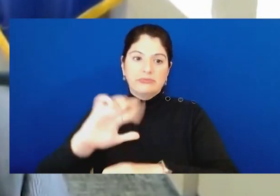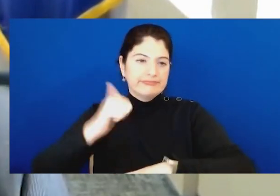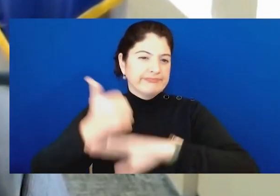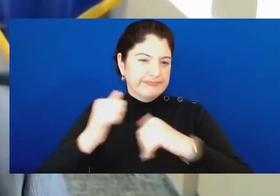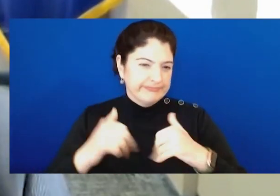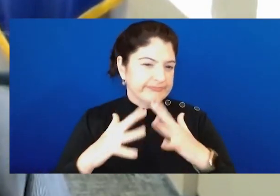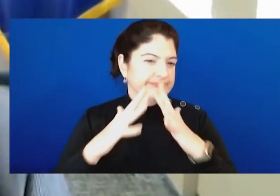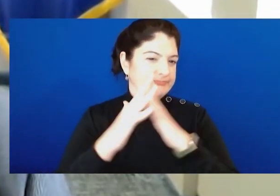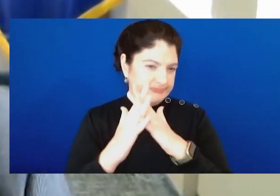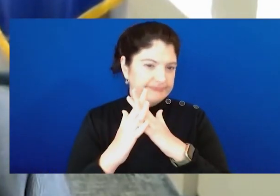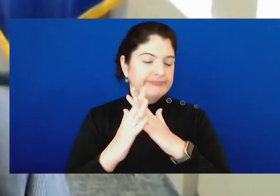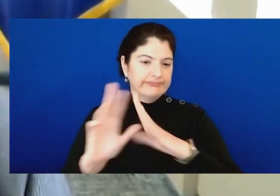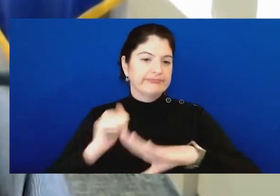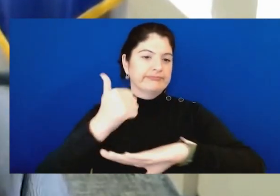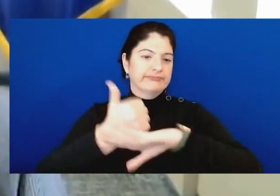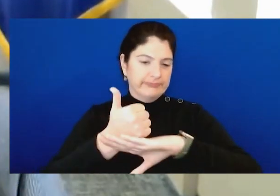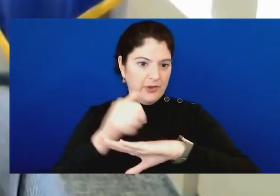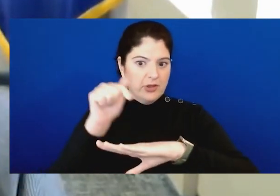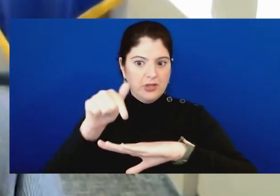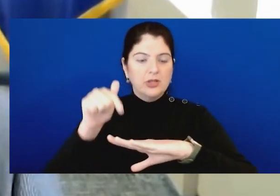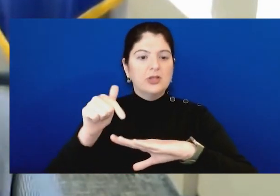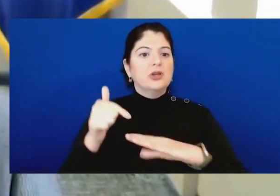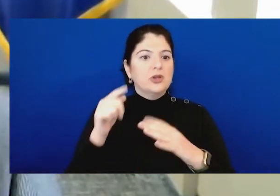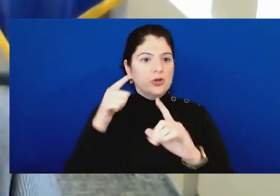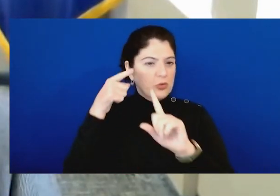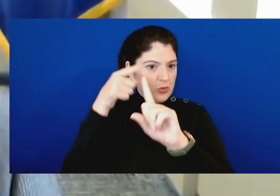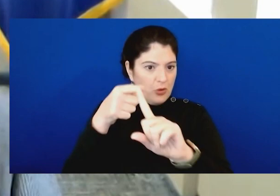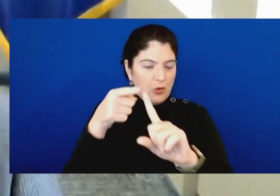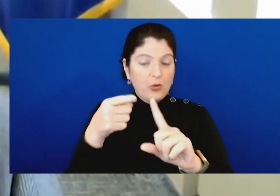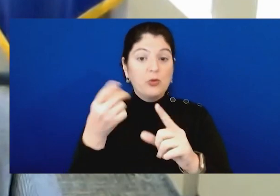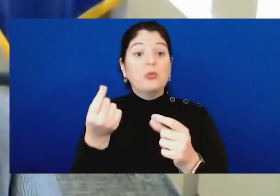That initiative proposed to expand and codify New York State's